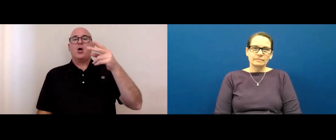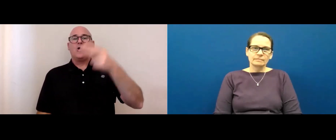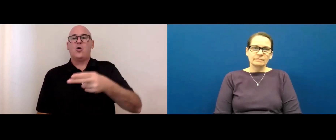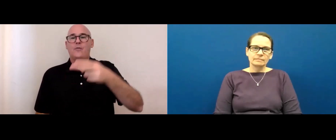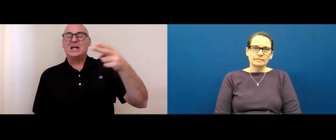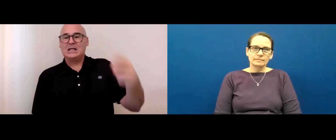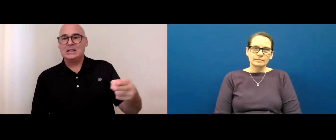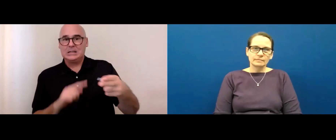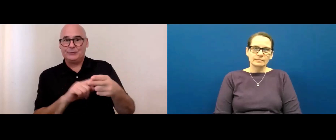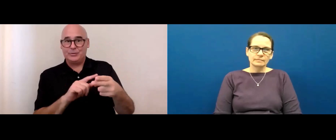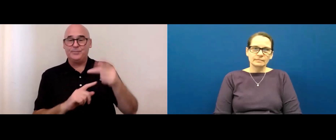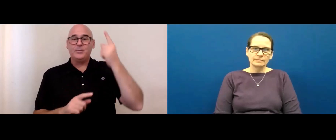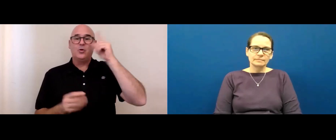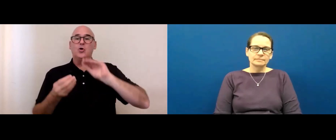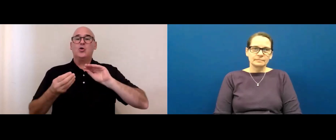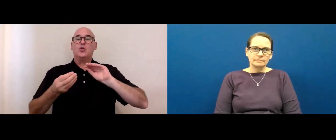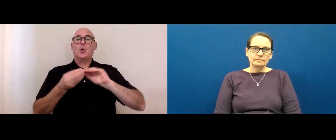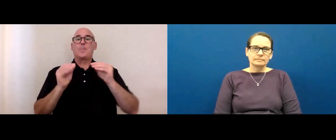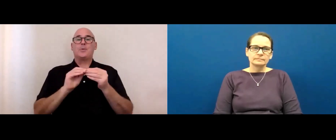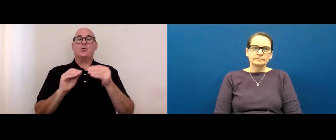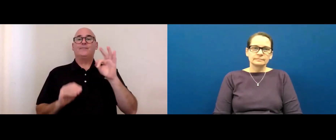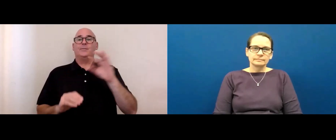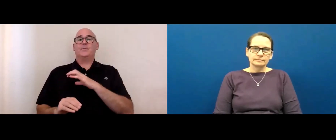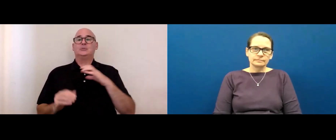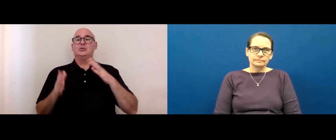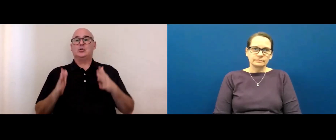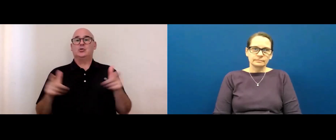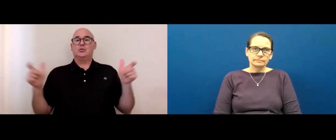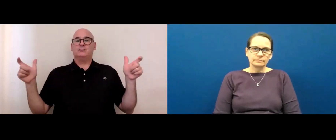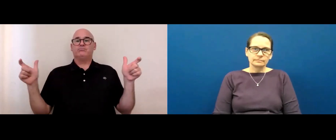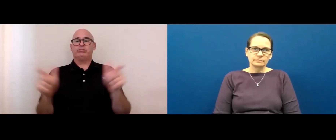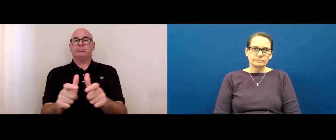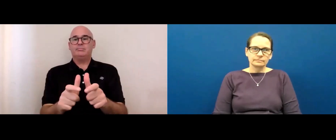to be called the Rhode Island Commission on the Deaf and Hard of Hearing and to have the